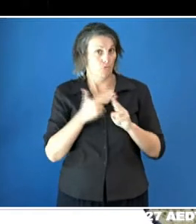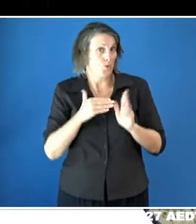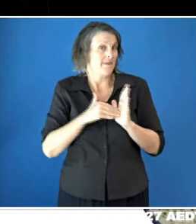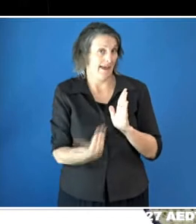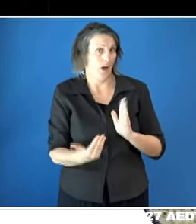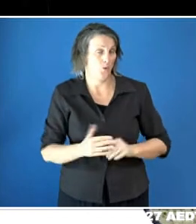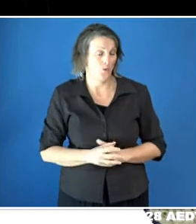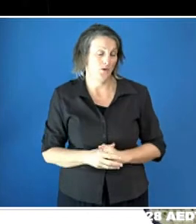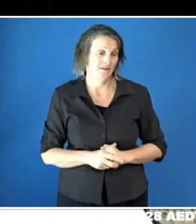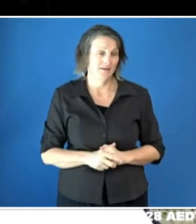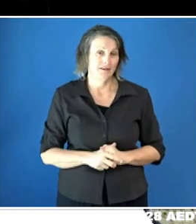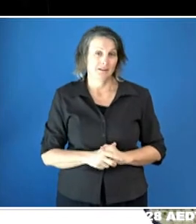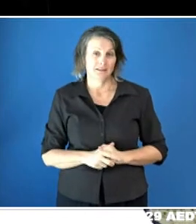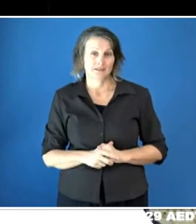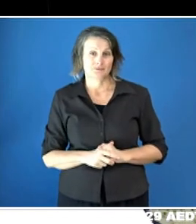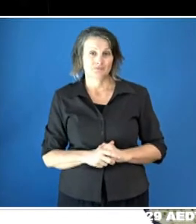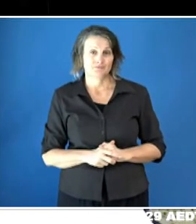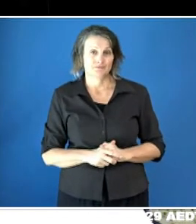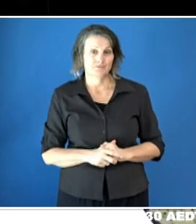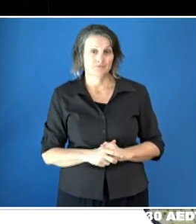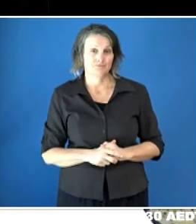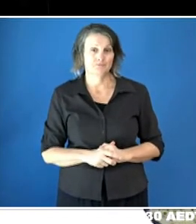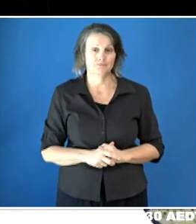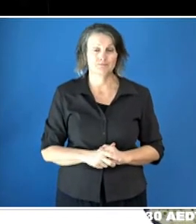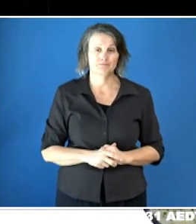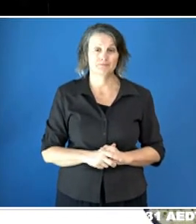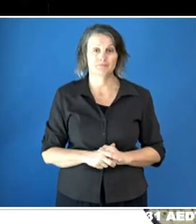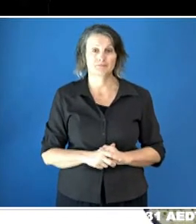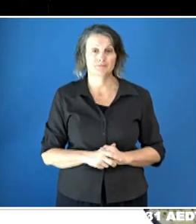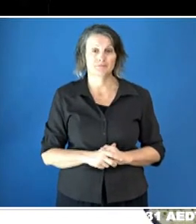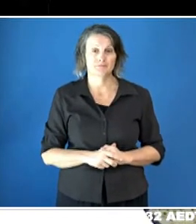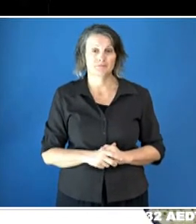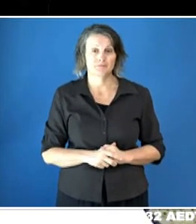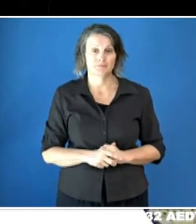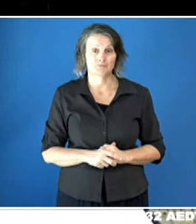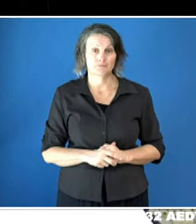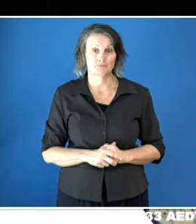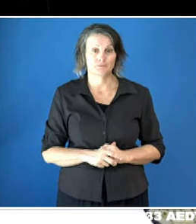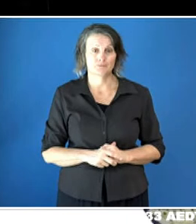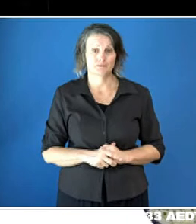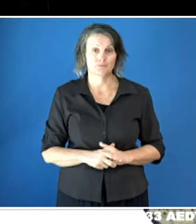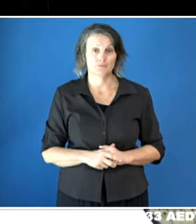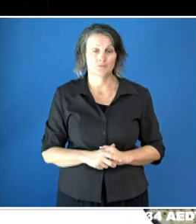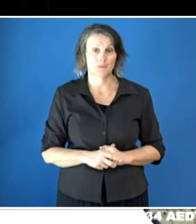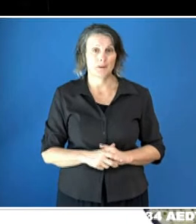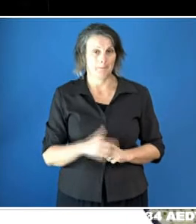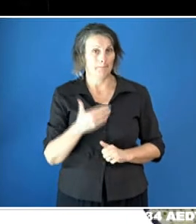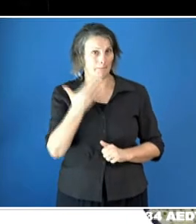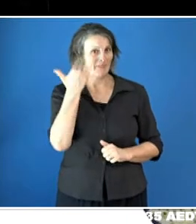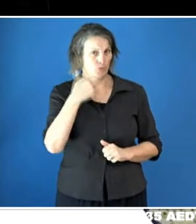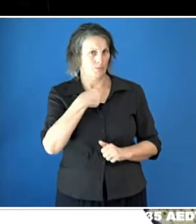And one of my friends and I was talking last night.